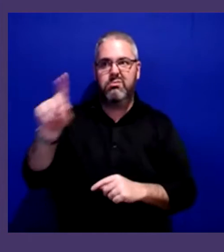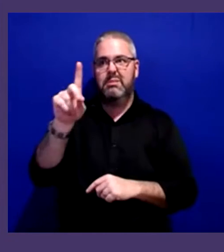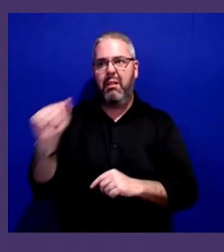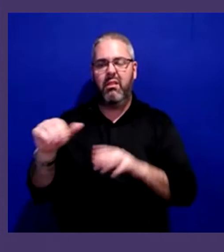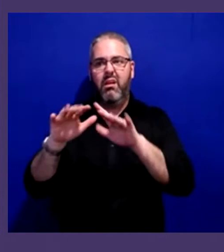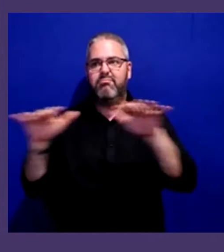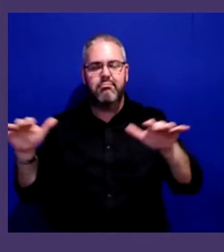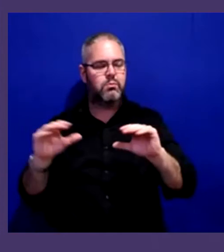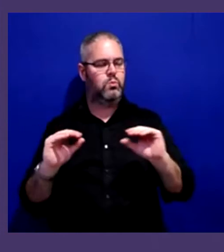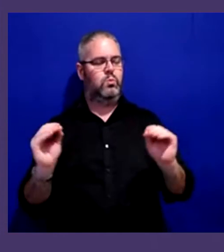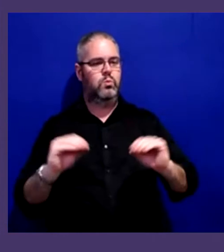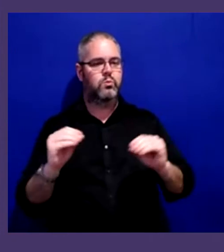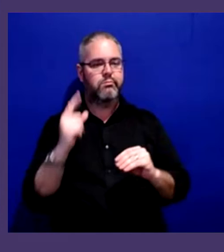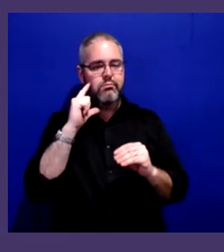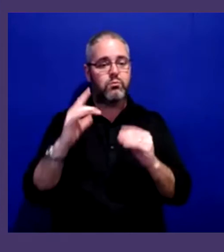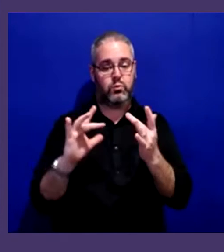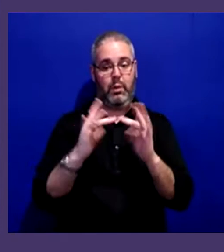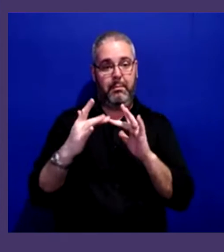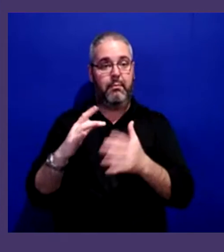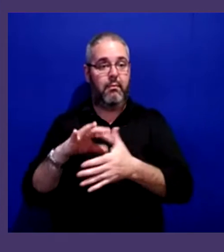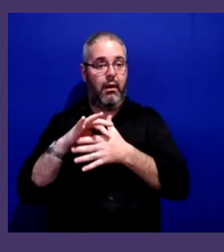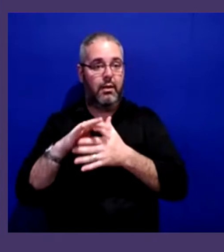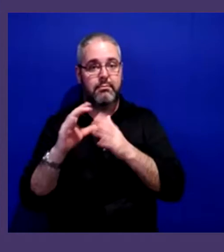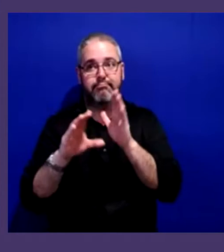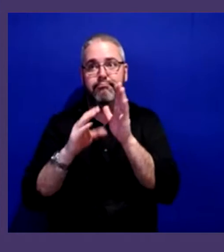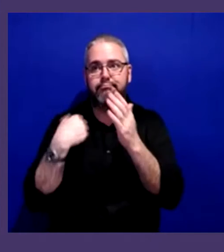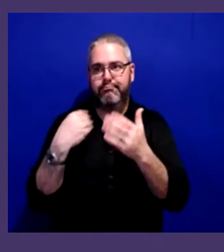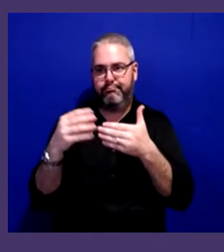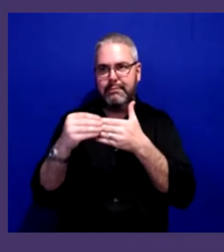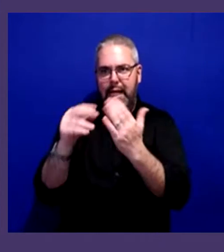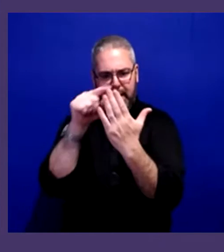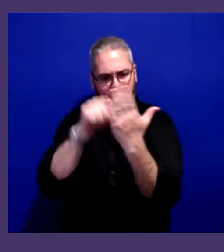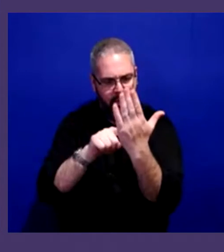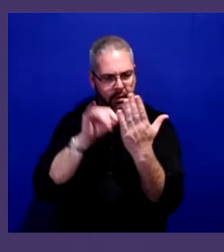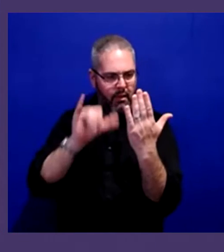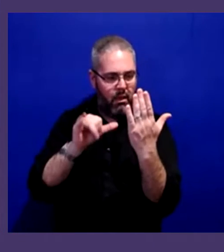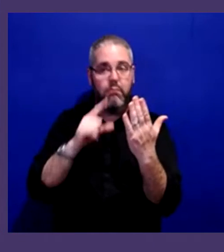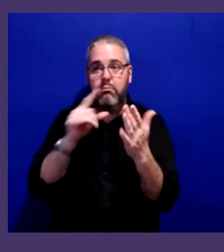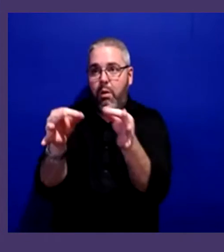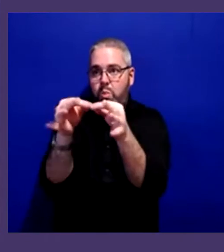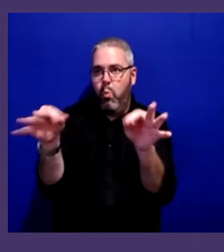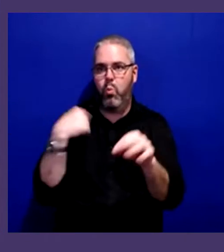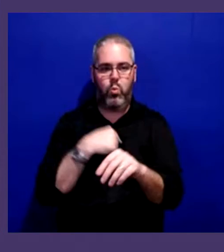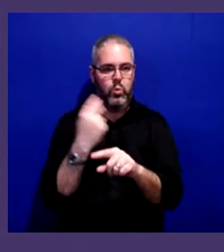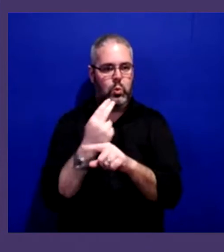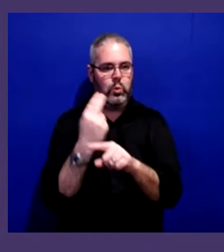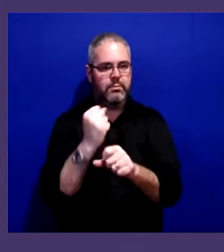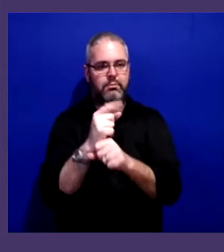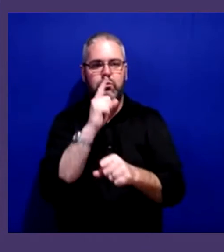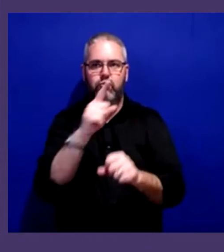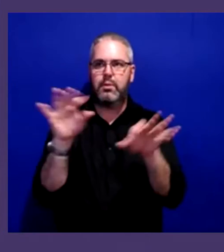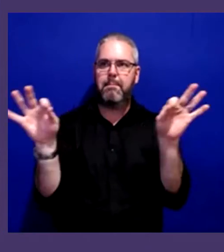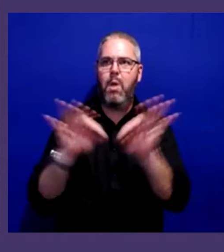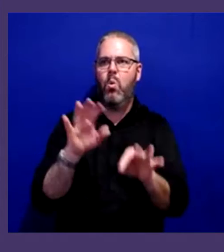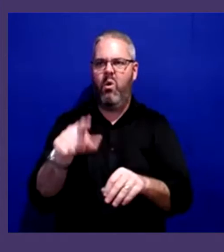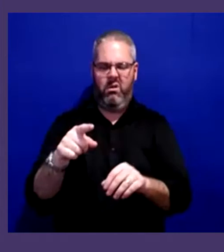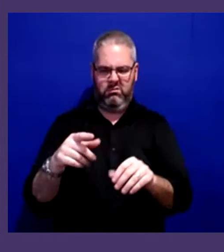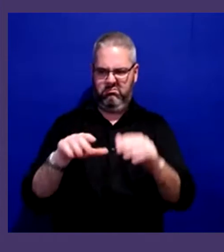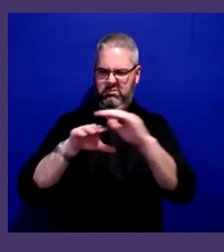content accessibility guidelines tell us to make sure that the language that we use is accessible. But what exactly does accessible language mean?